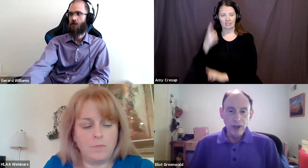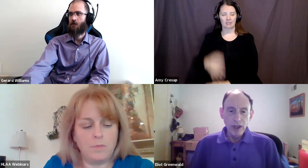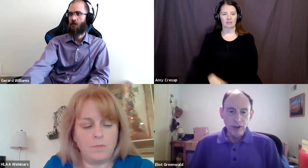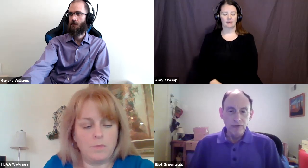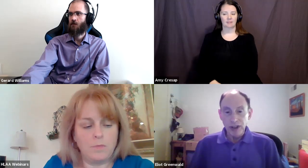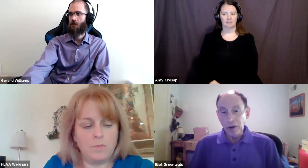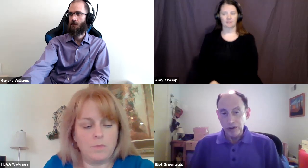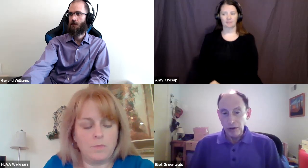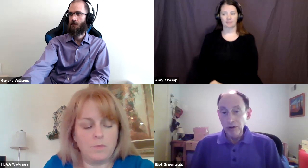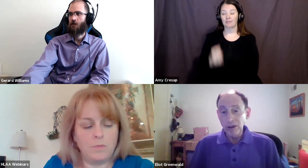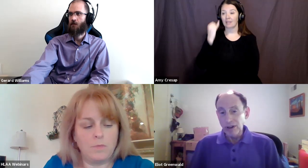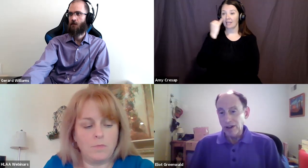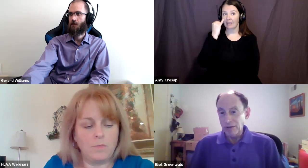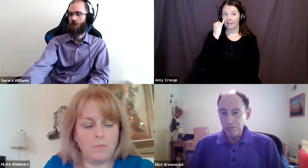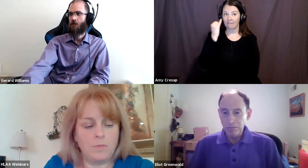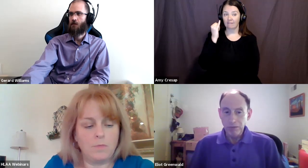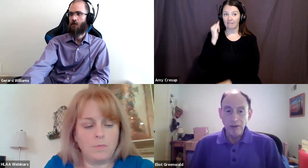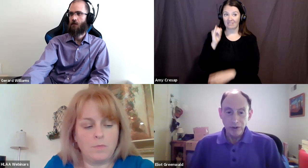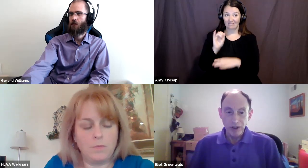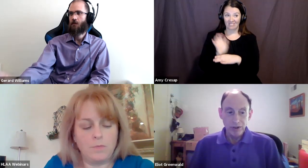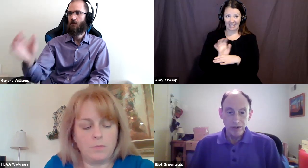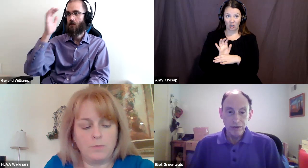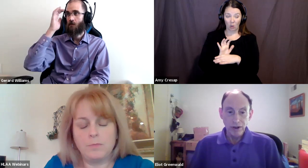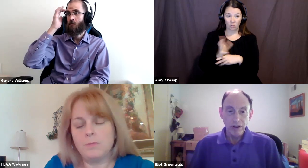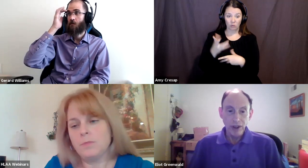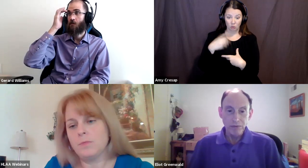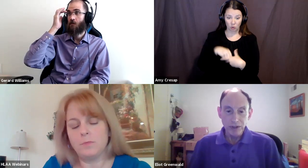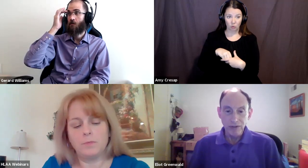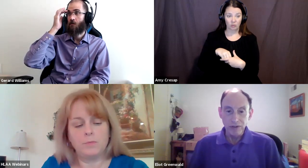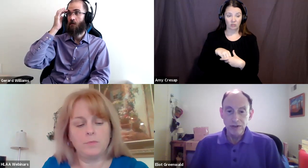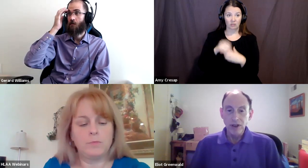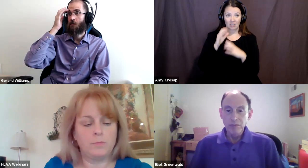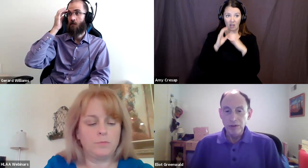So if video is included in a conversation that would be different.